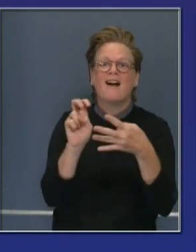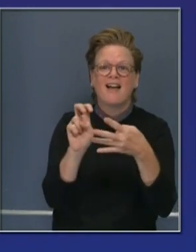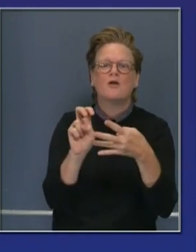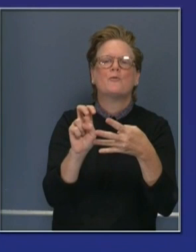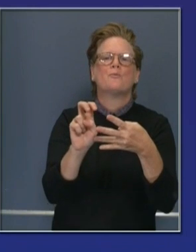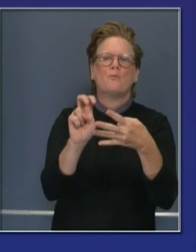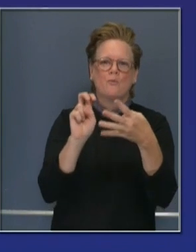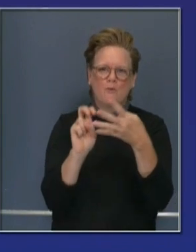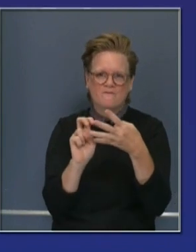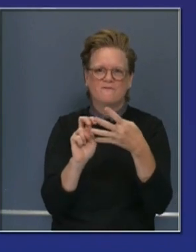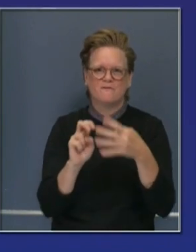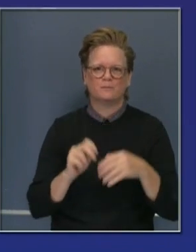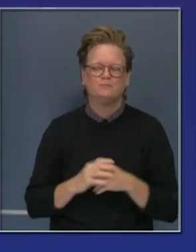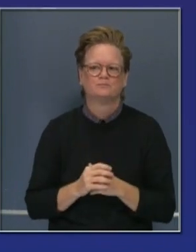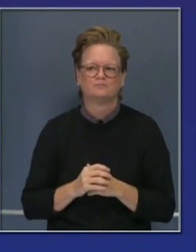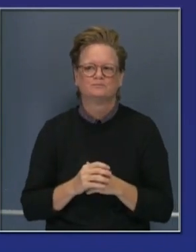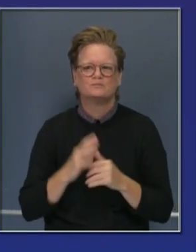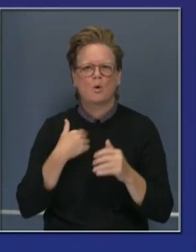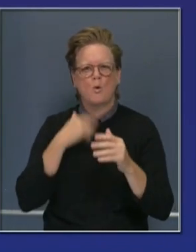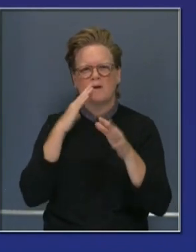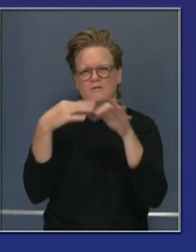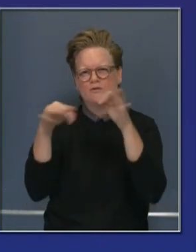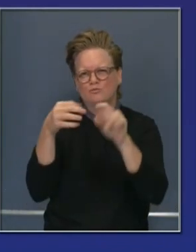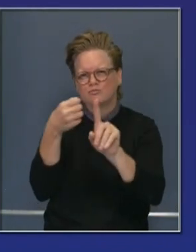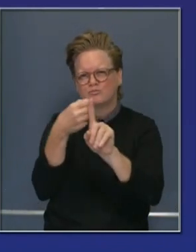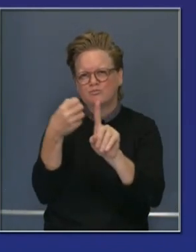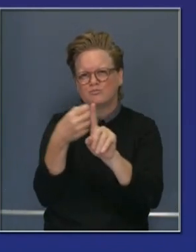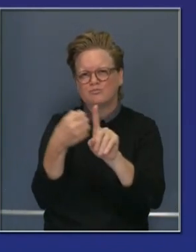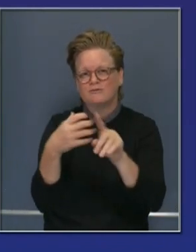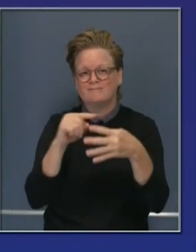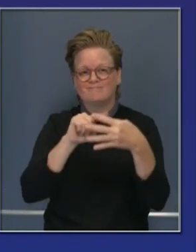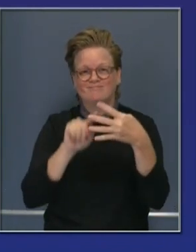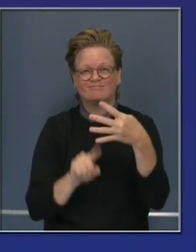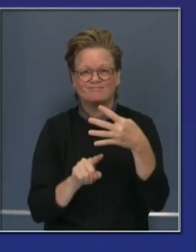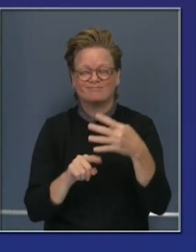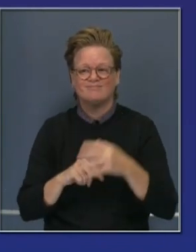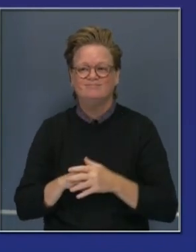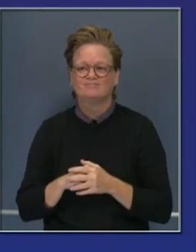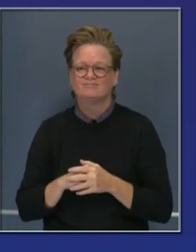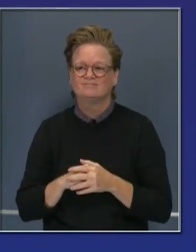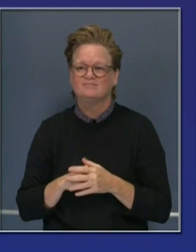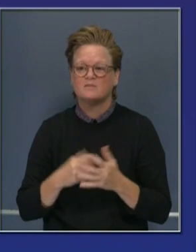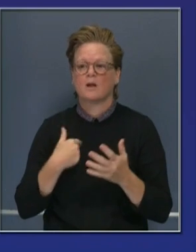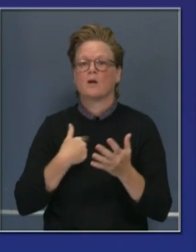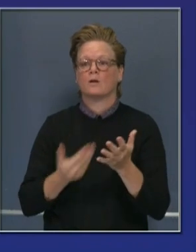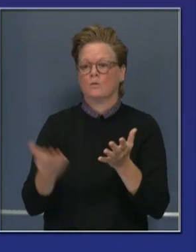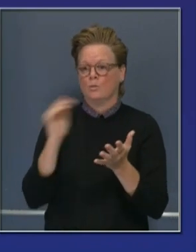RELATES TO PEOPLE MOVING INTO NEAR TO INTO NEW TEARS. YOU HAVE TESTABILITY STABILITY